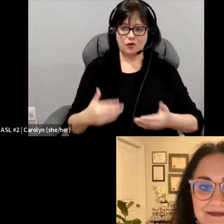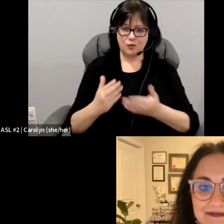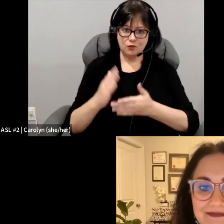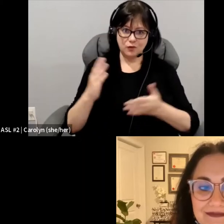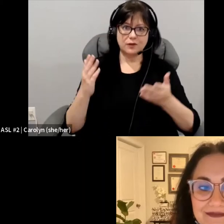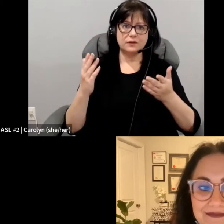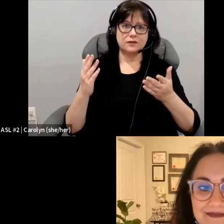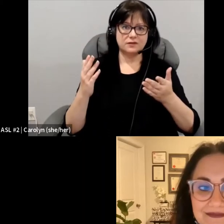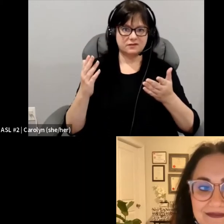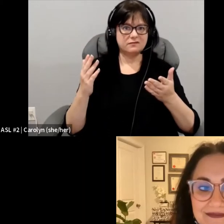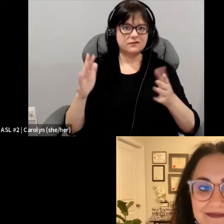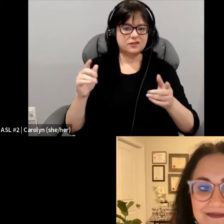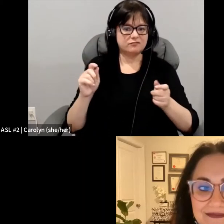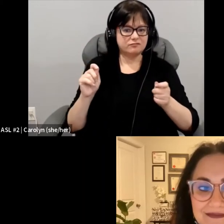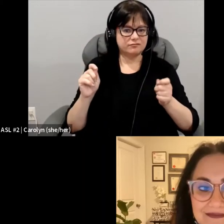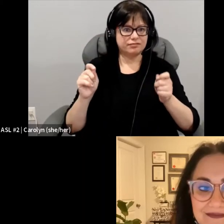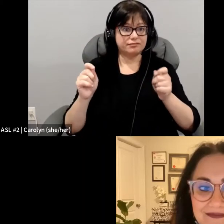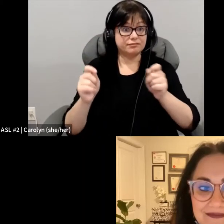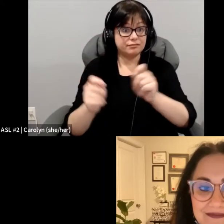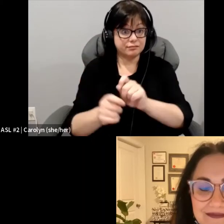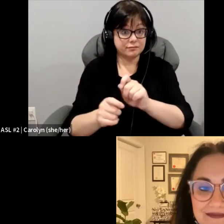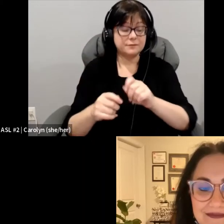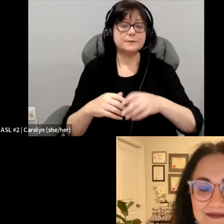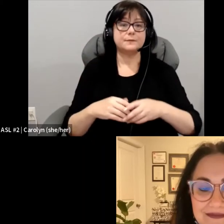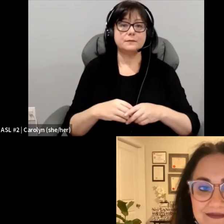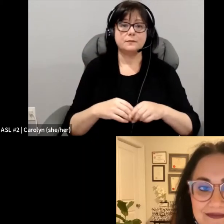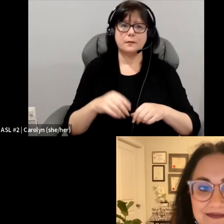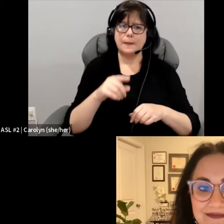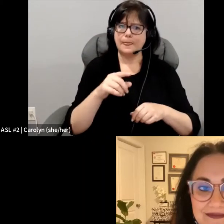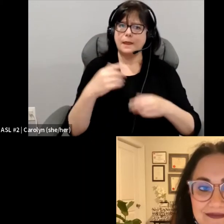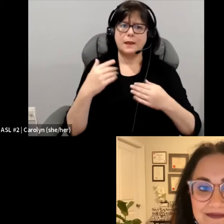YOU MAKE A REALLY - YOU MAKE MANY IMPORTANT OBSERVATIONS.